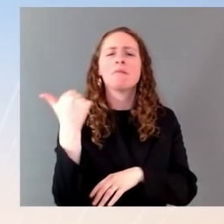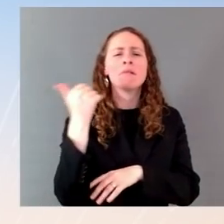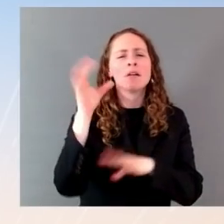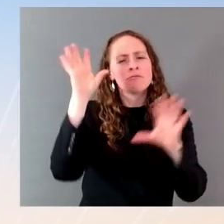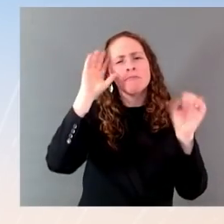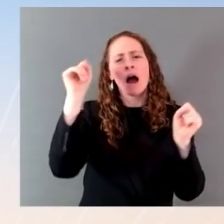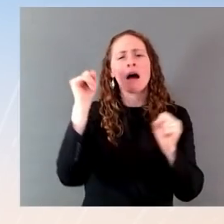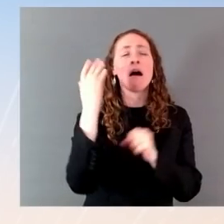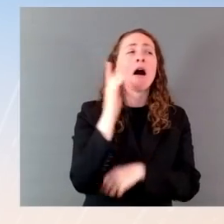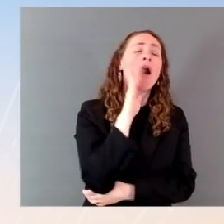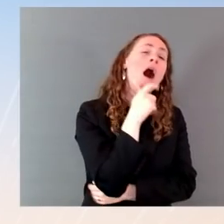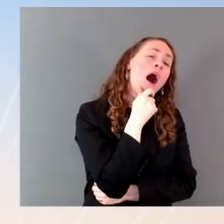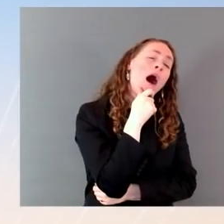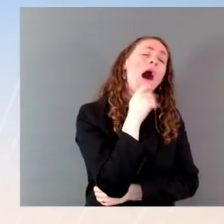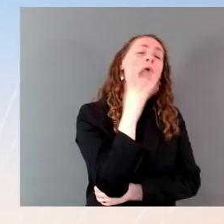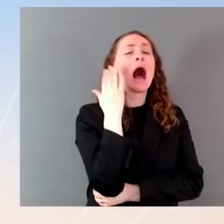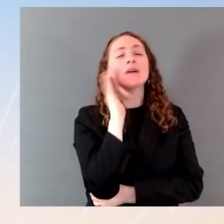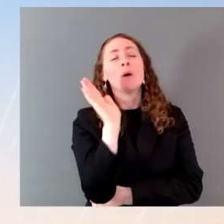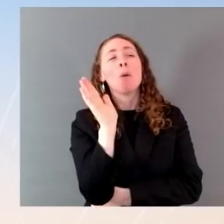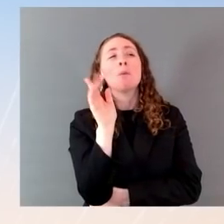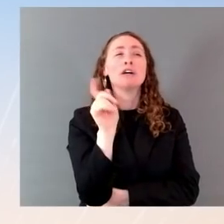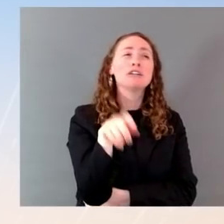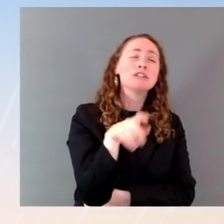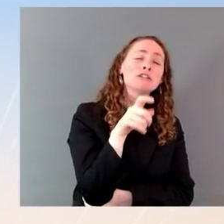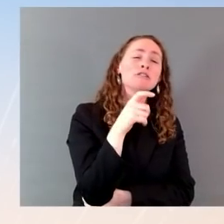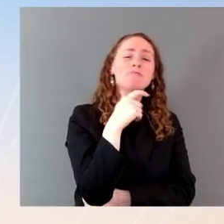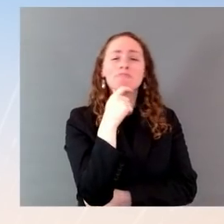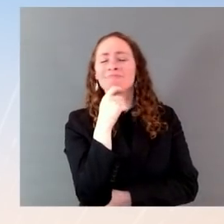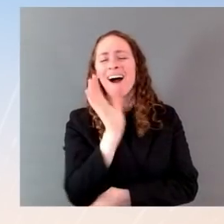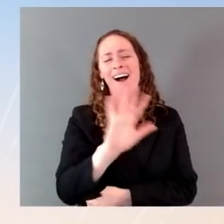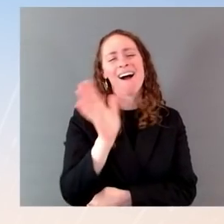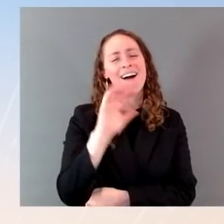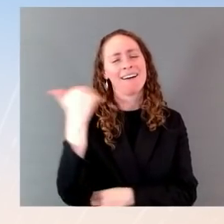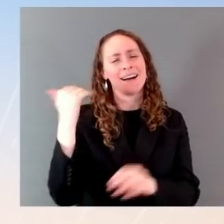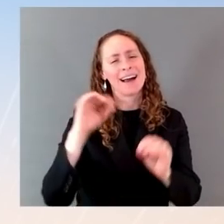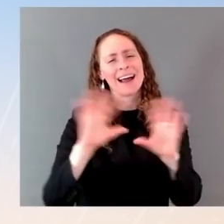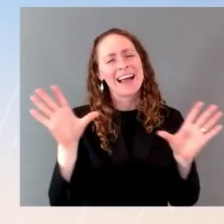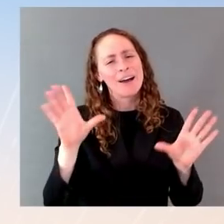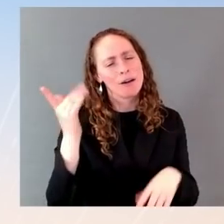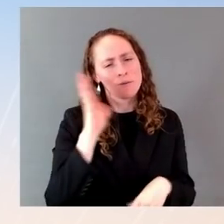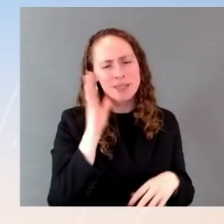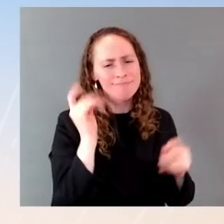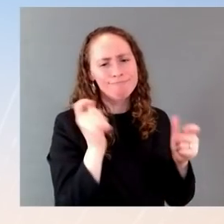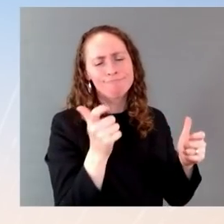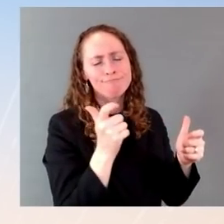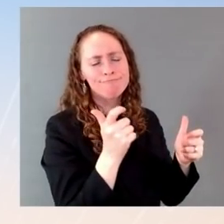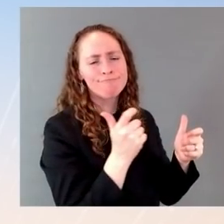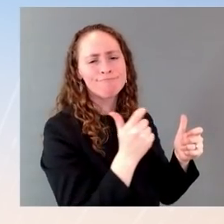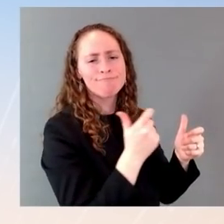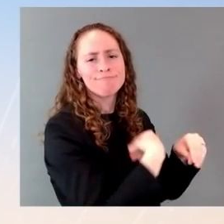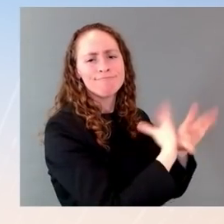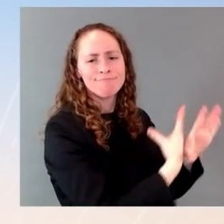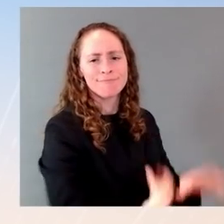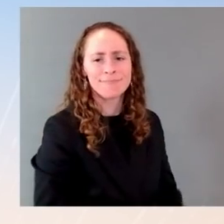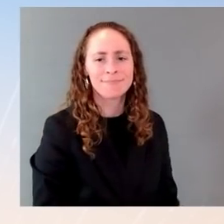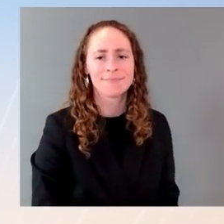The Press: And the last piece. On the booster, with the messaging -- what is the next piece?